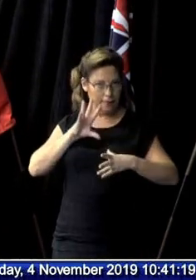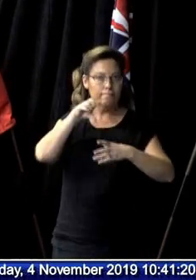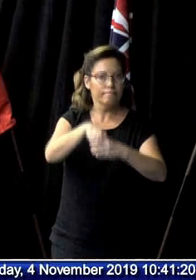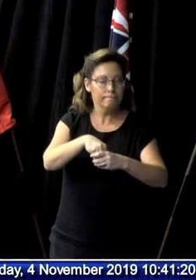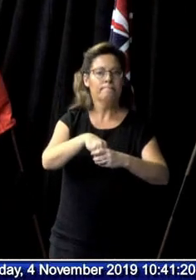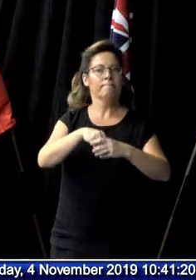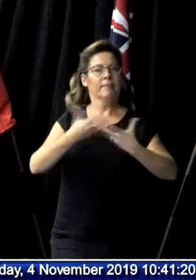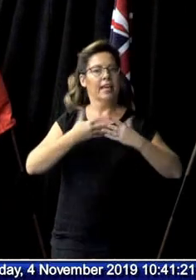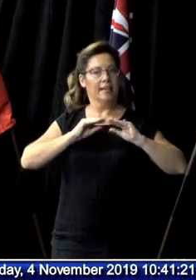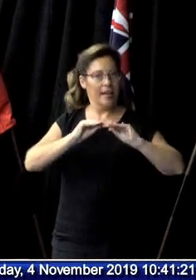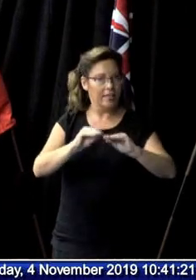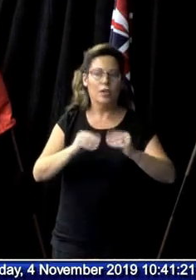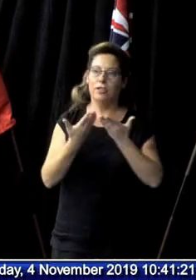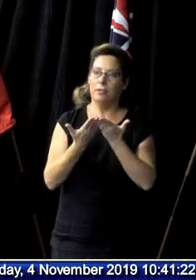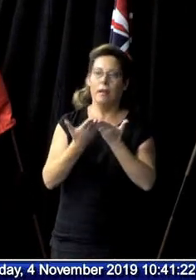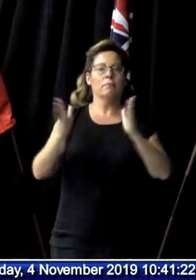It’s important to remember that an international convention,